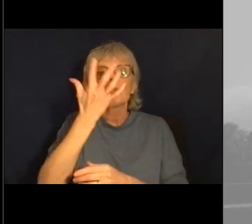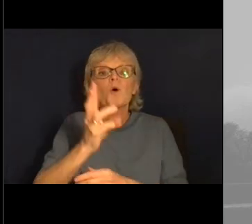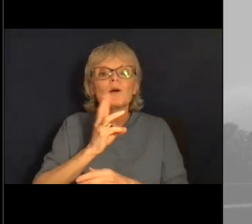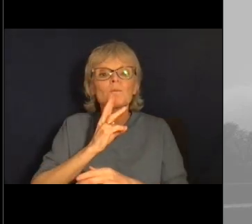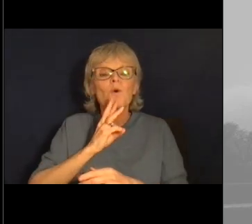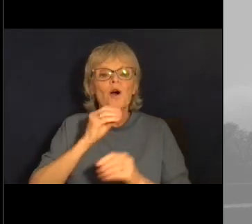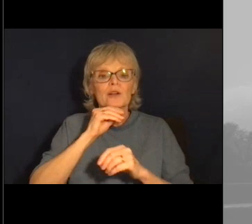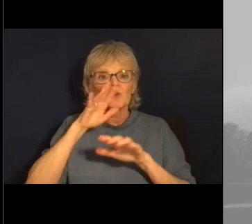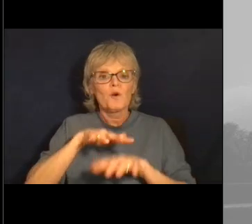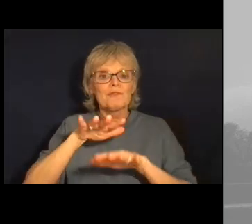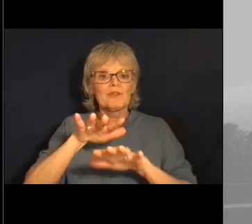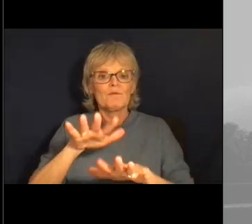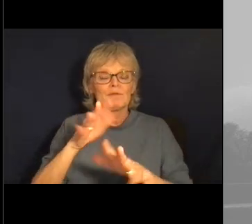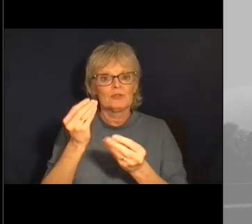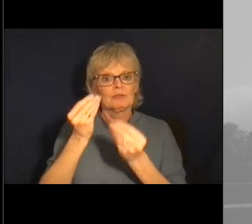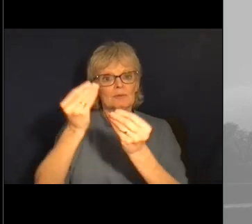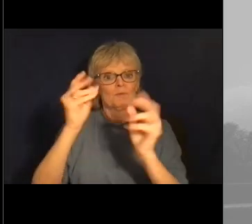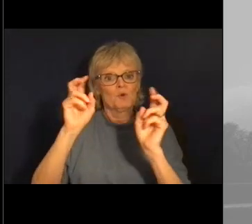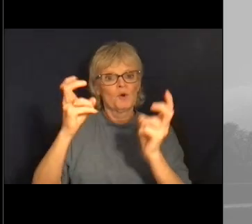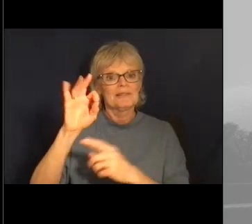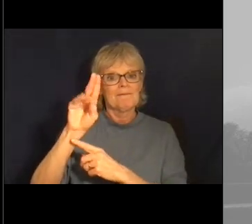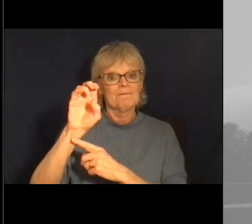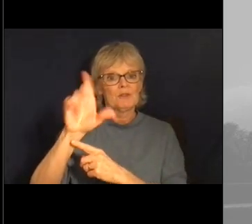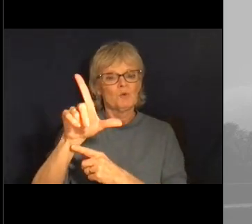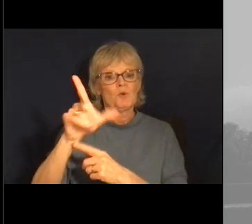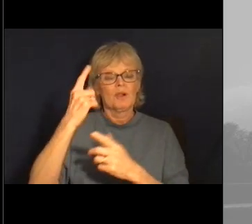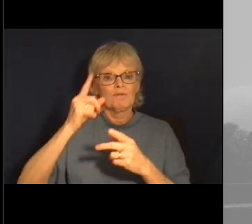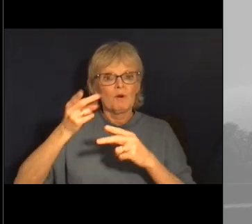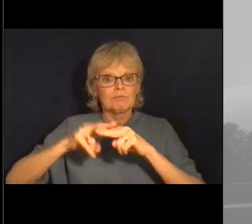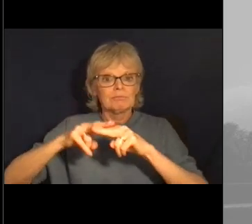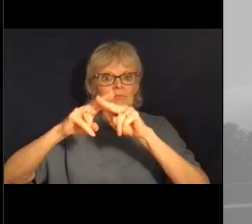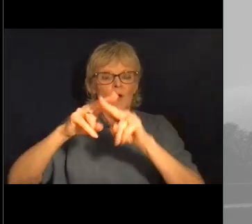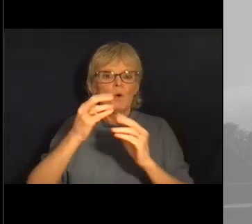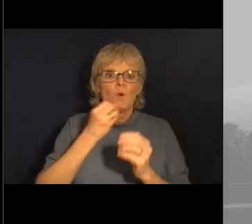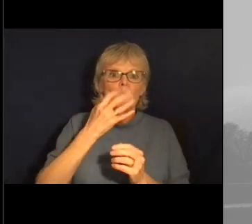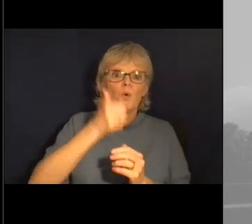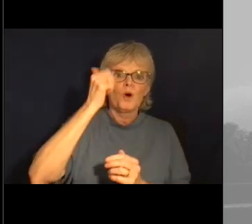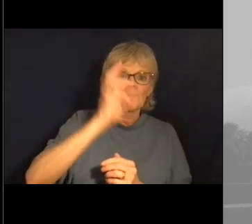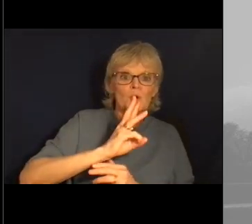it actually provides fuel for the storm to work. The warmer the water is, the stronger the hurricane can become.